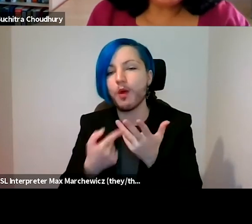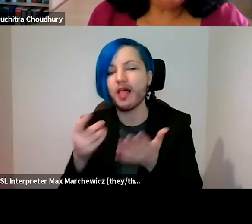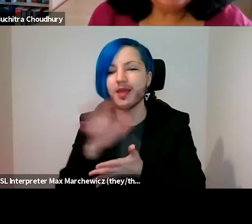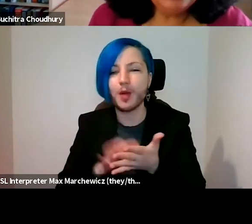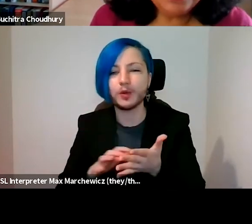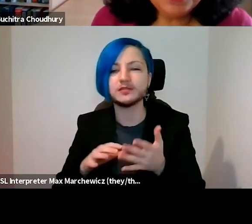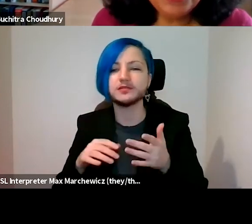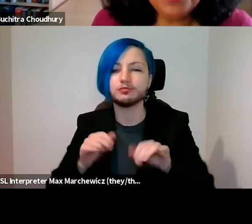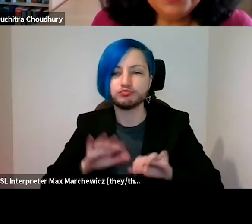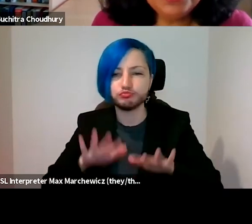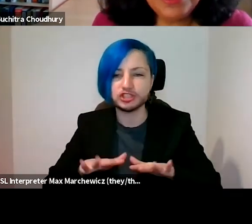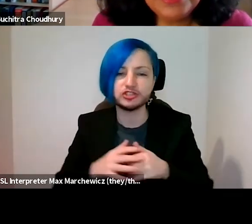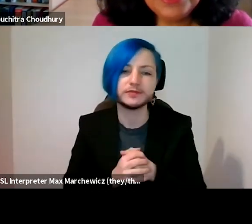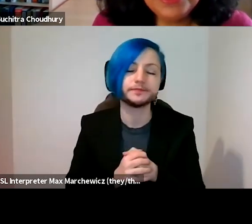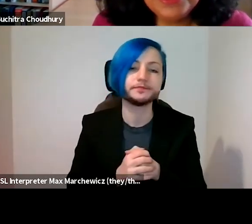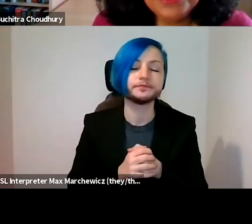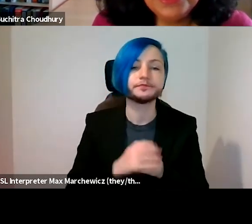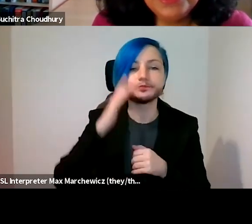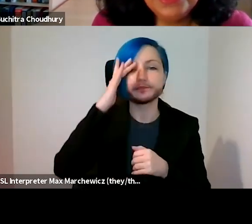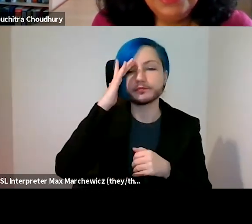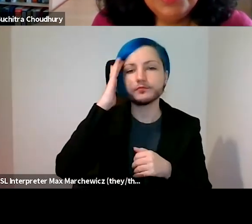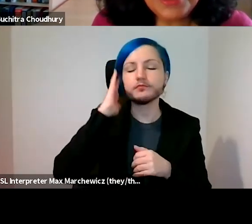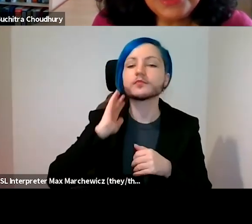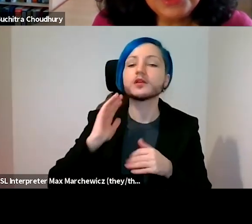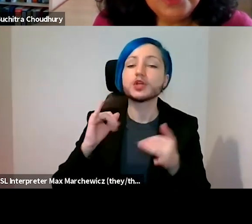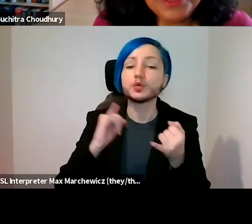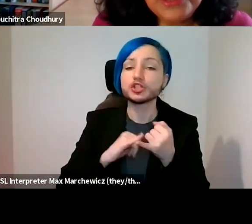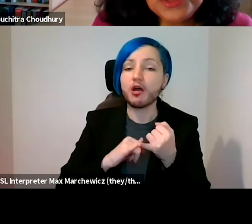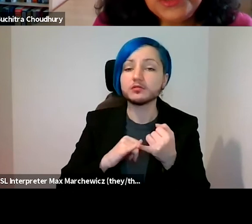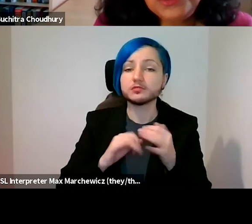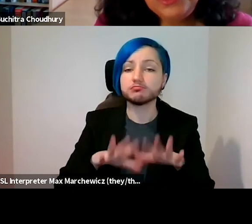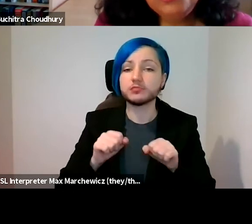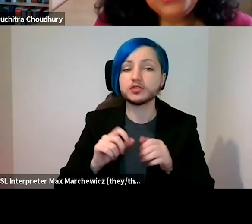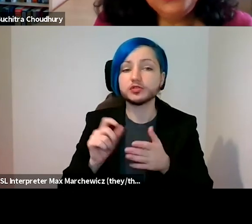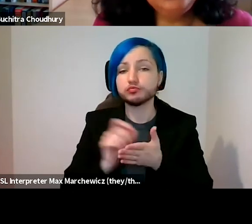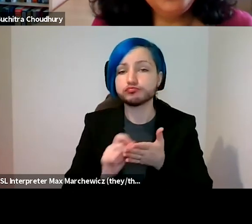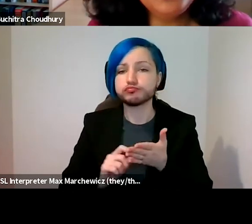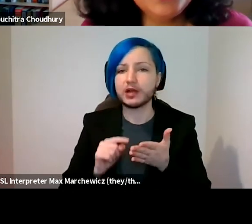Scott's private writing shows that he was actually quite anxious to include Indian words